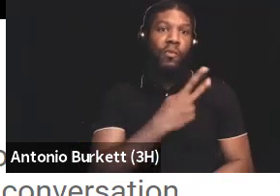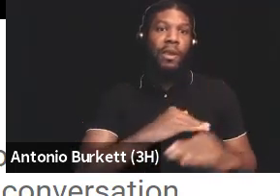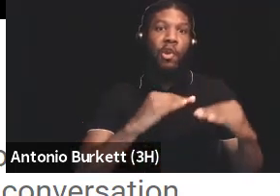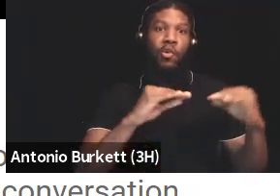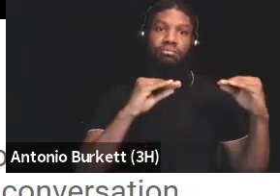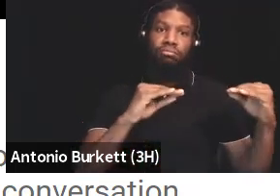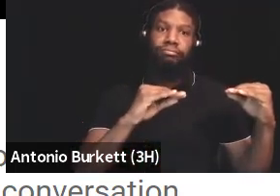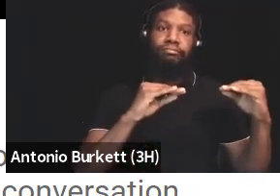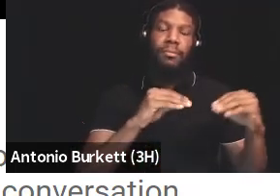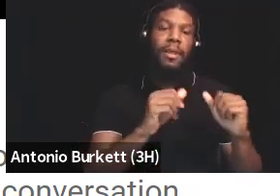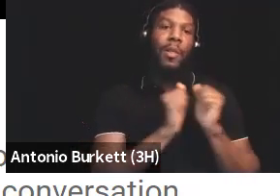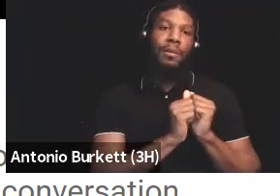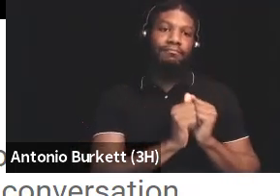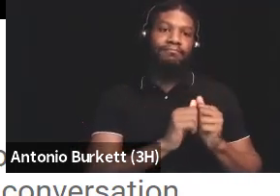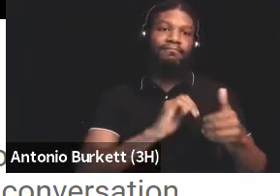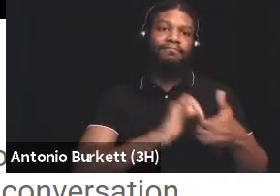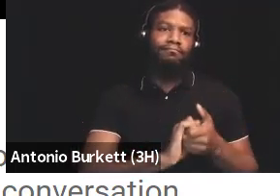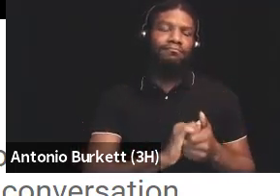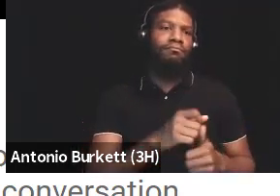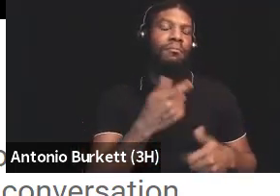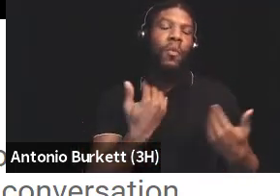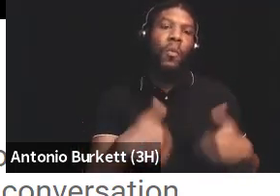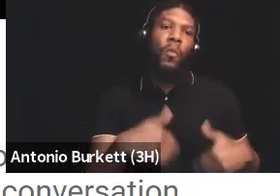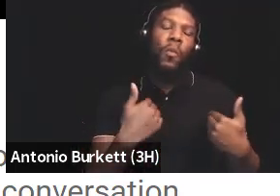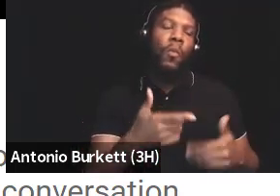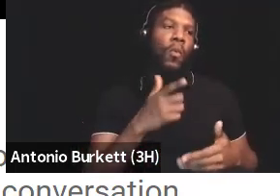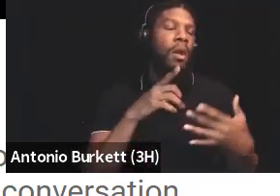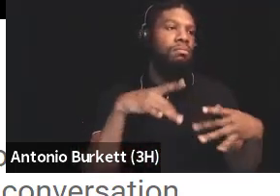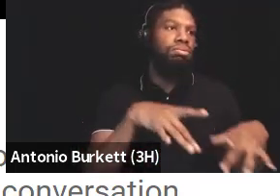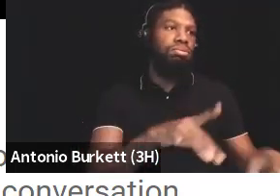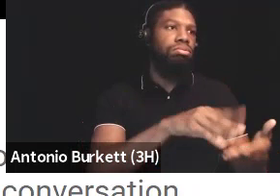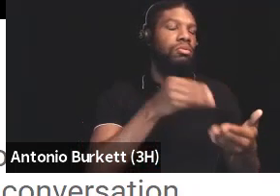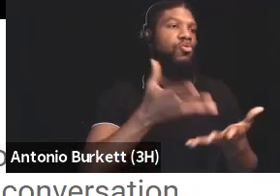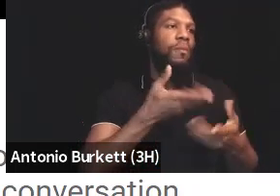amount from Lynn over the years. I certainly am not a clinical psychologist as she is.